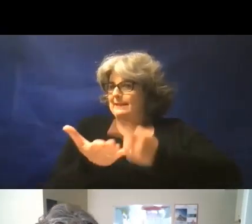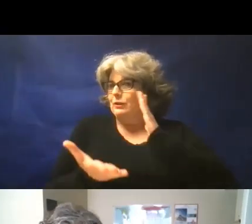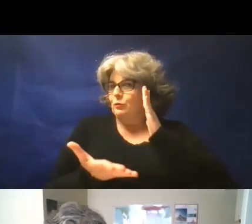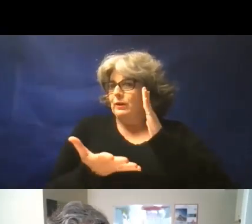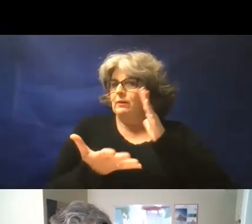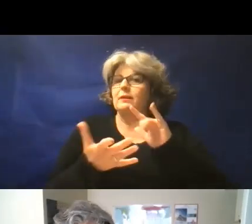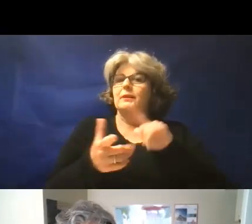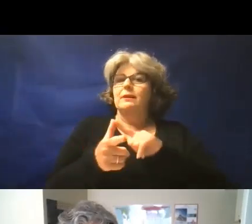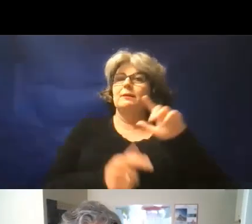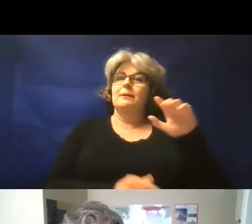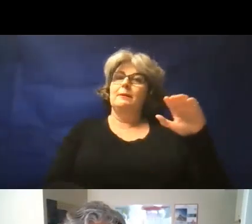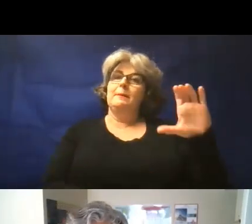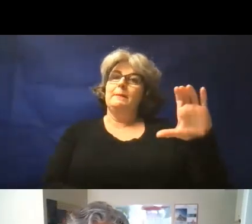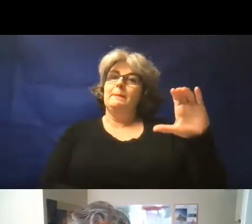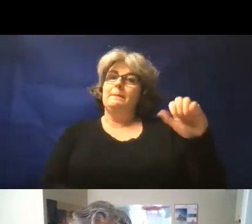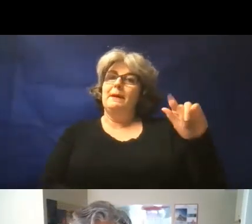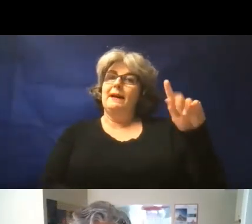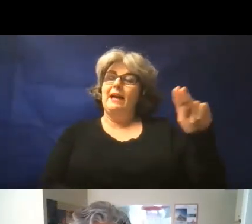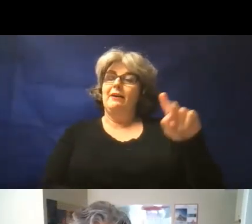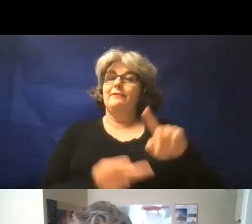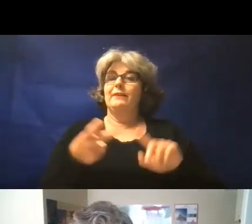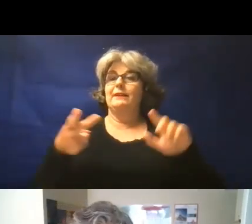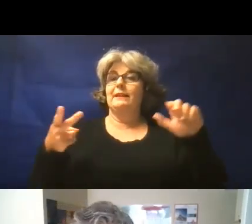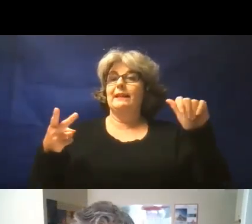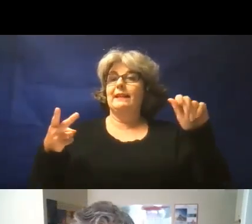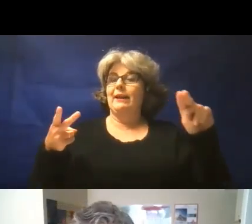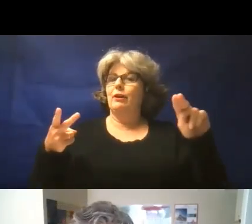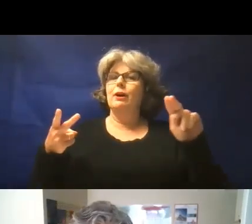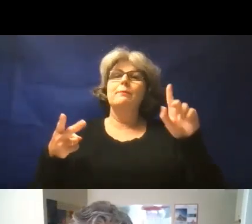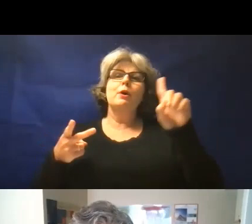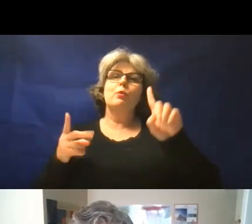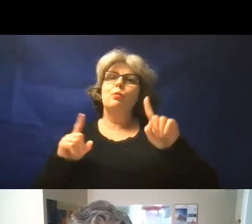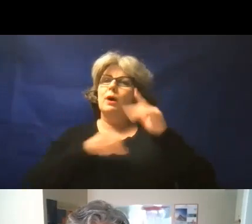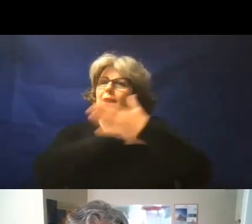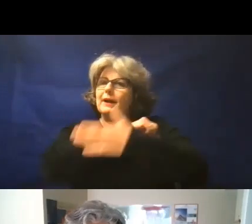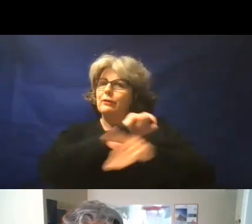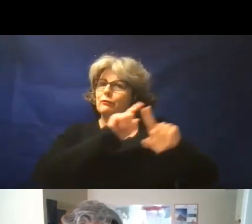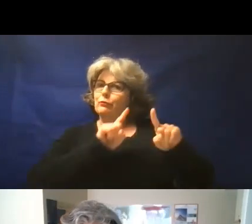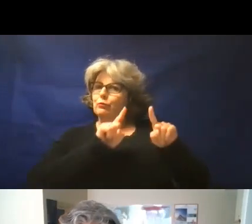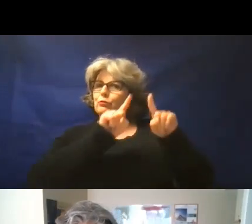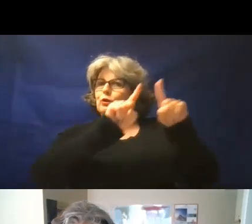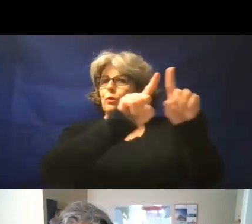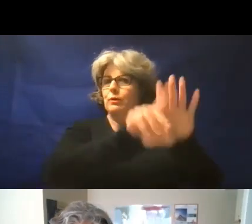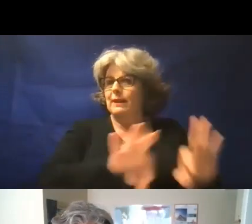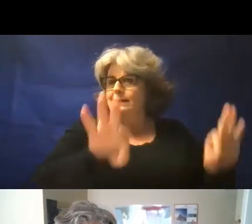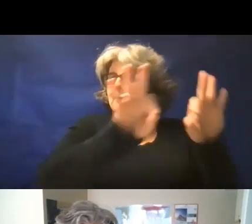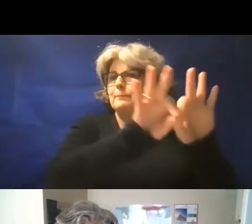and Adria as well destination considerations as discussed and we'll go a little bit more into that